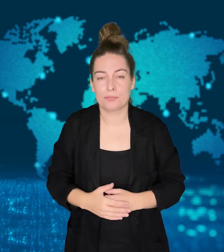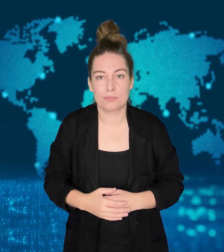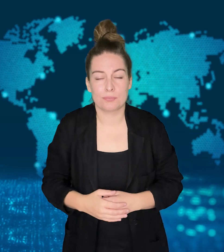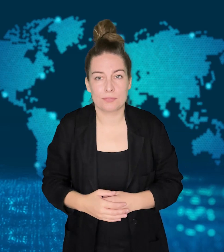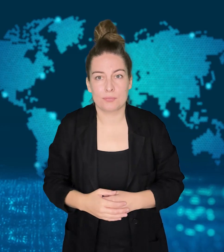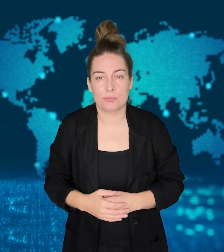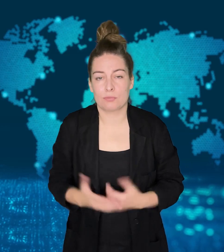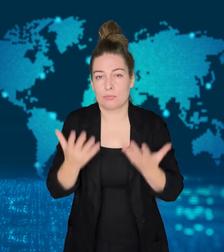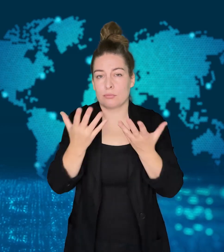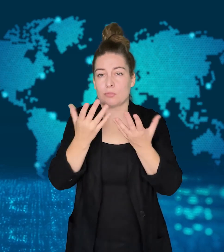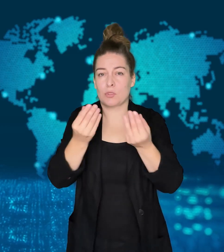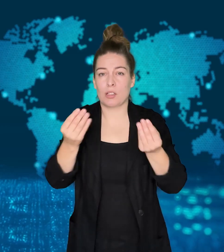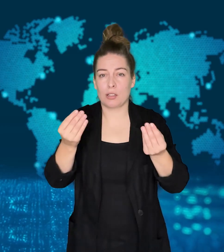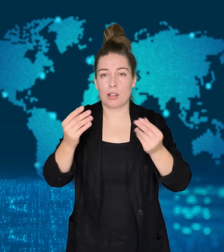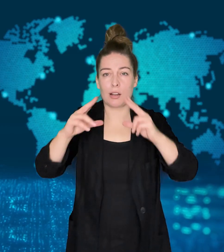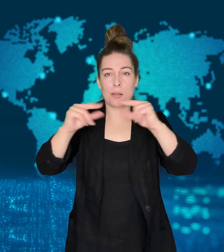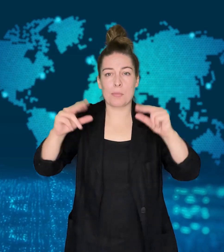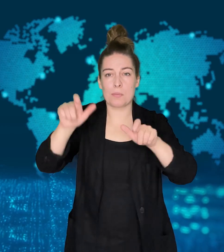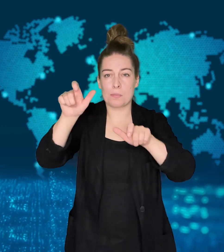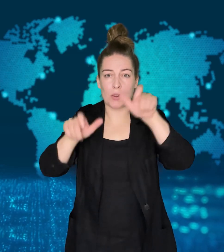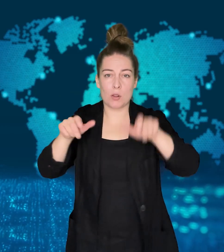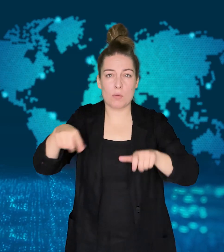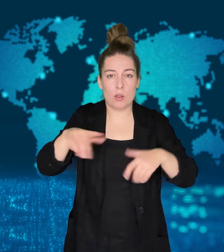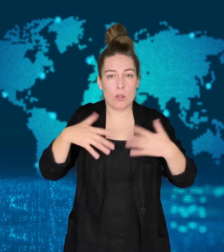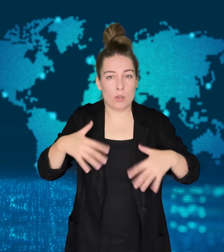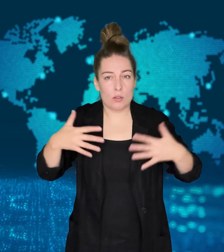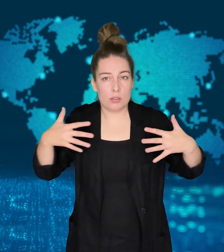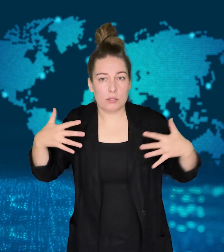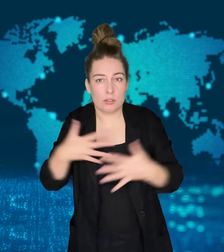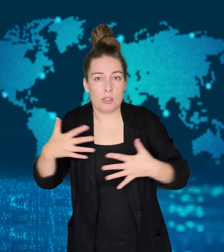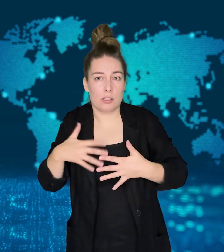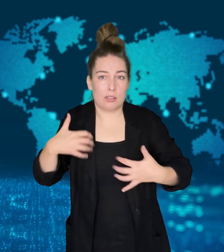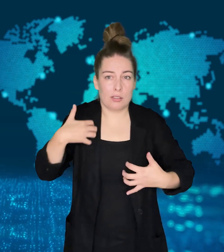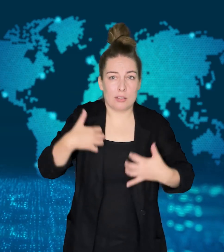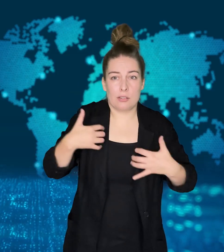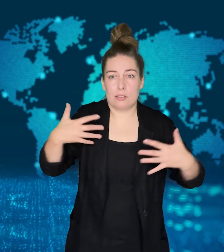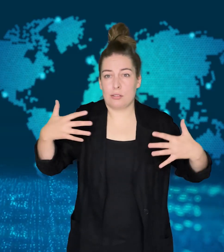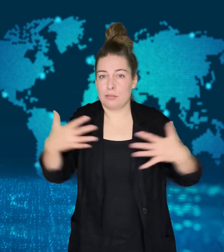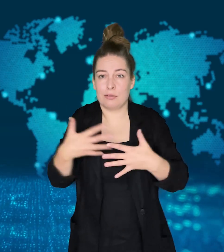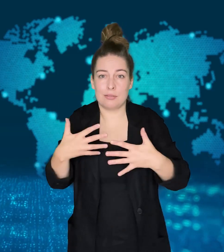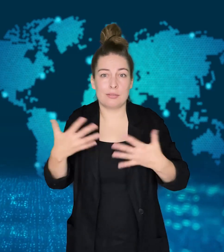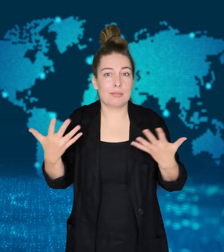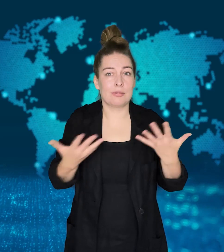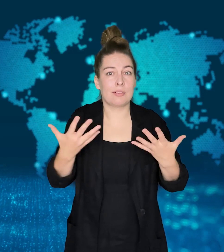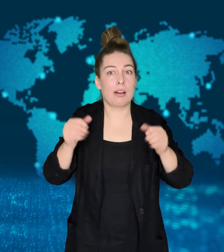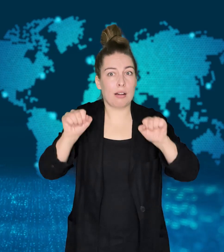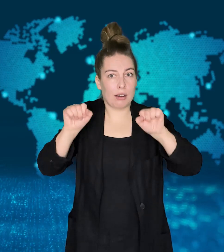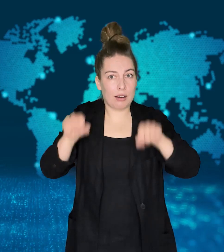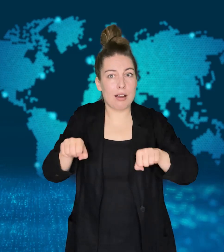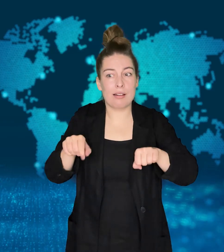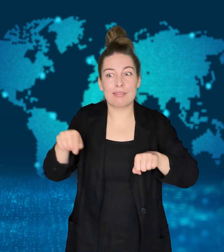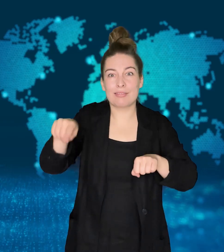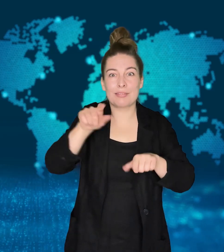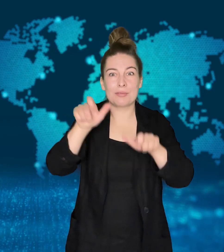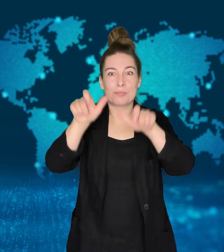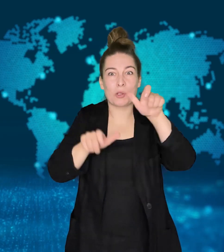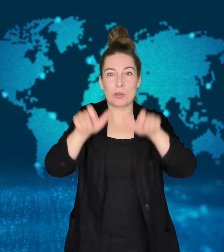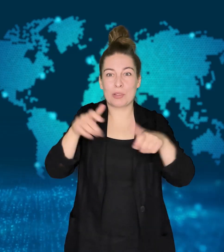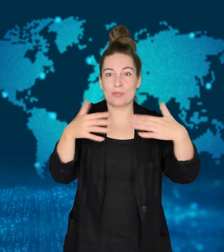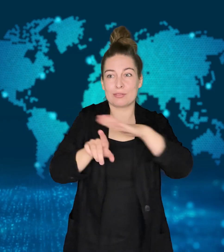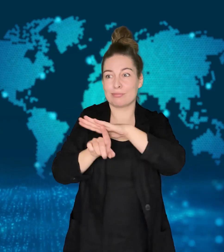Others have packed their bags and fled toward the suburbs of Beirut,